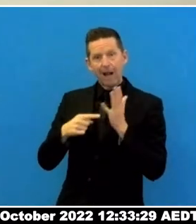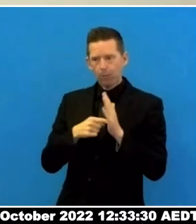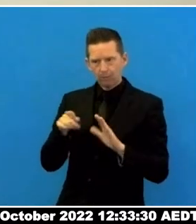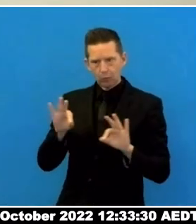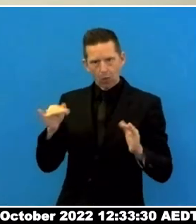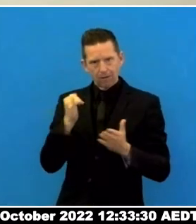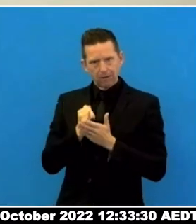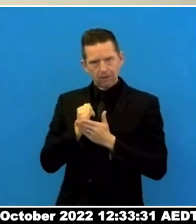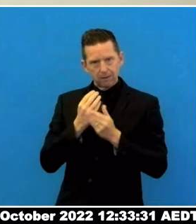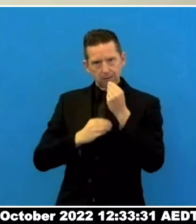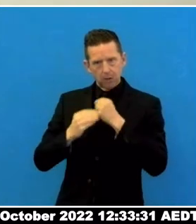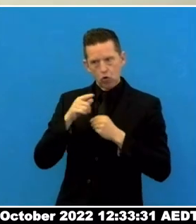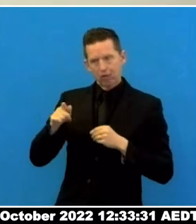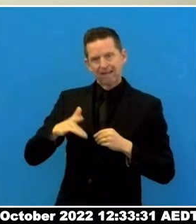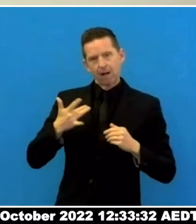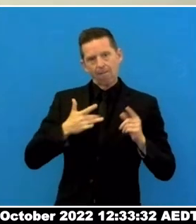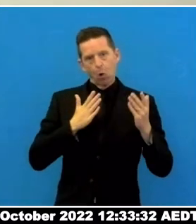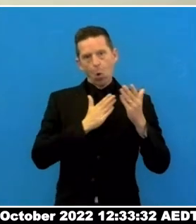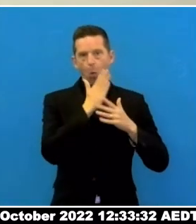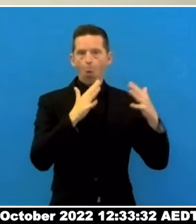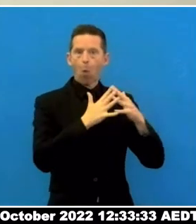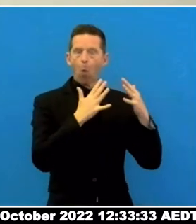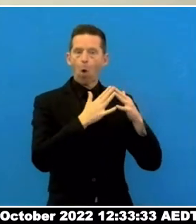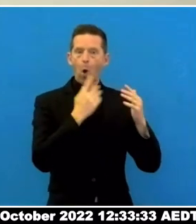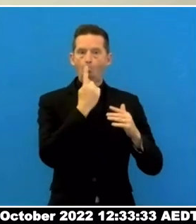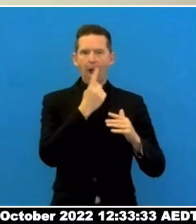she was a torture survivor who had been forced to eat truly horrific things